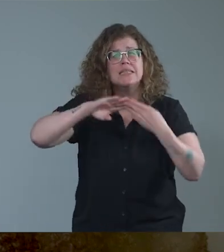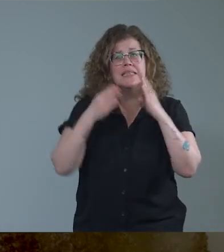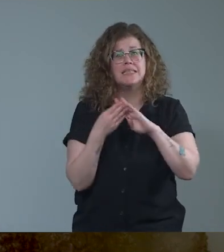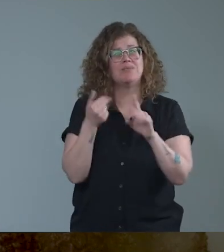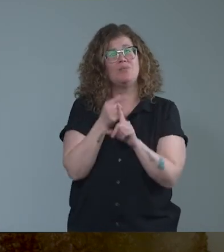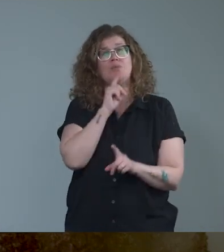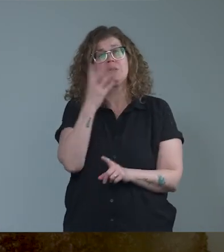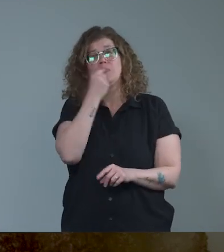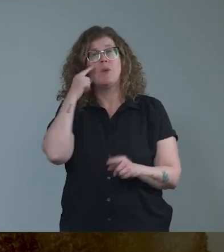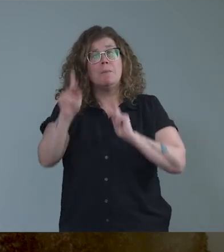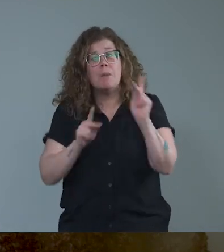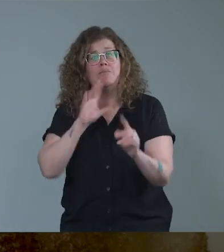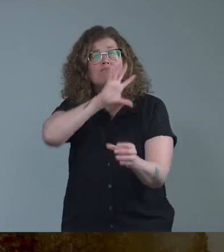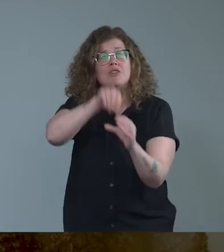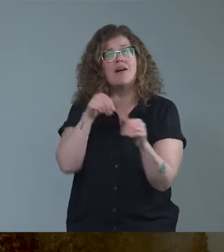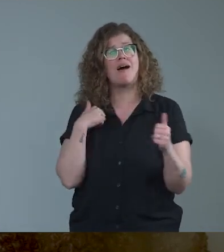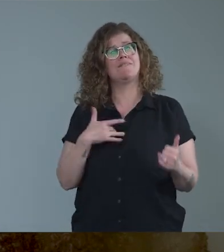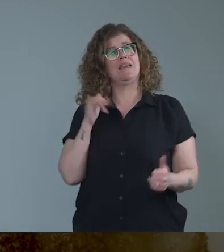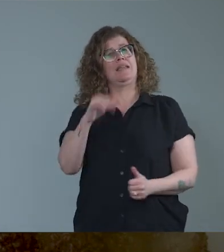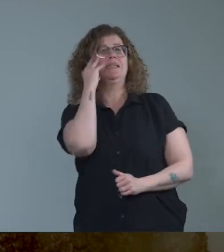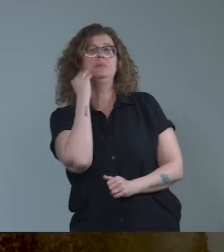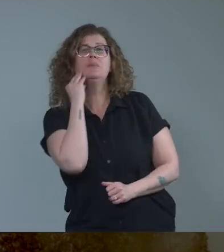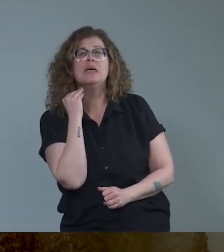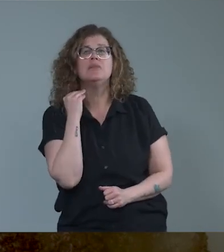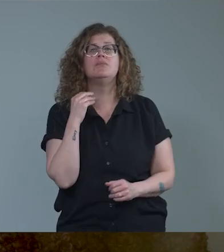So as much information as you can get on those drawings as possible.